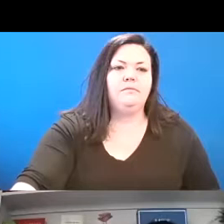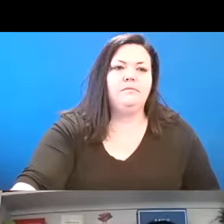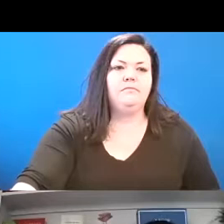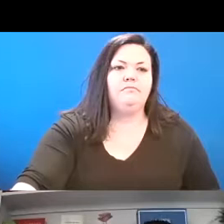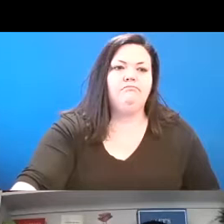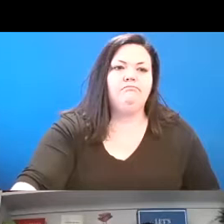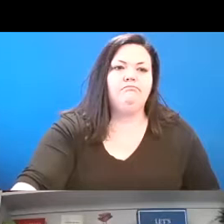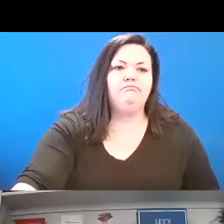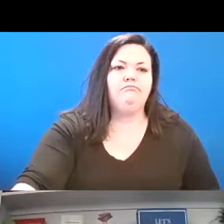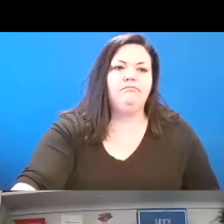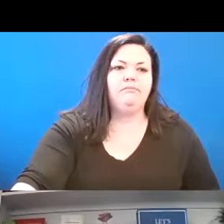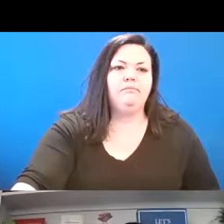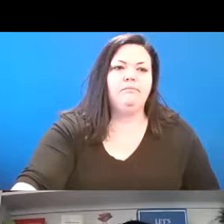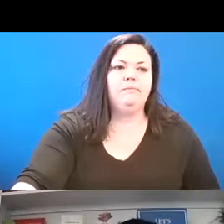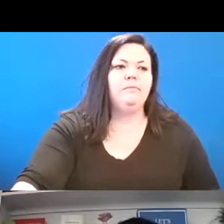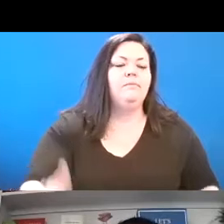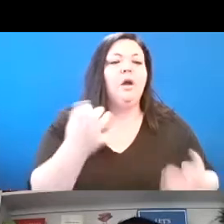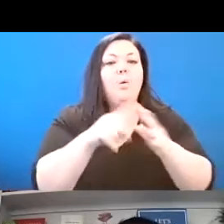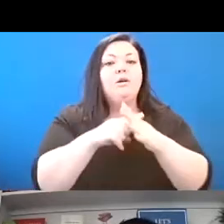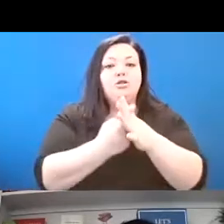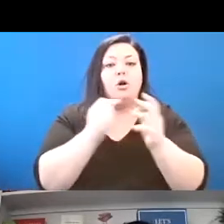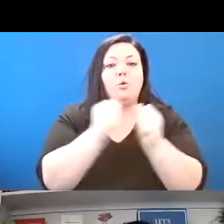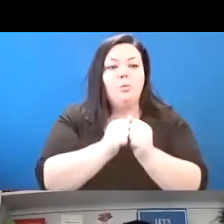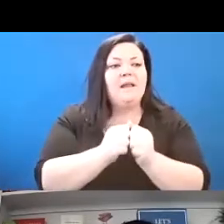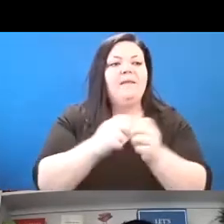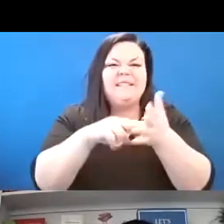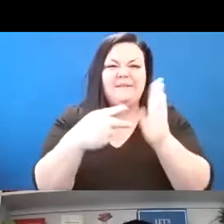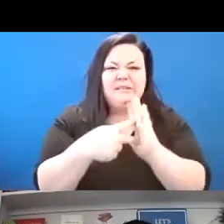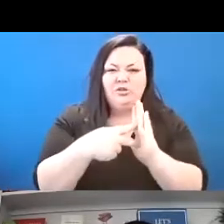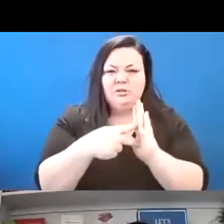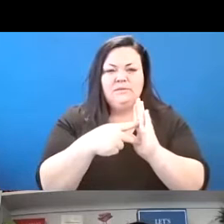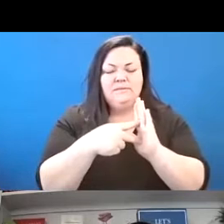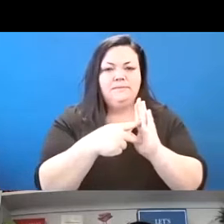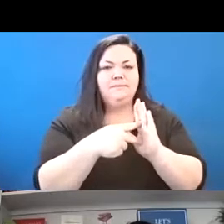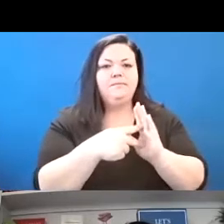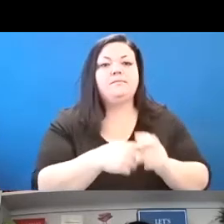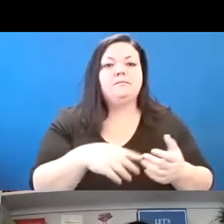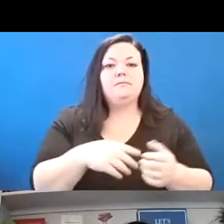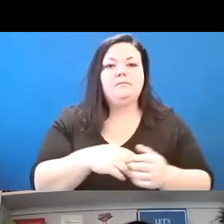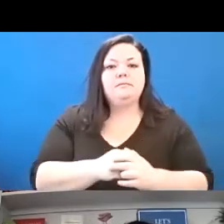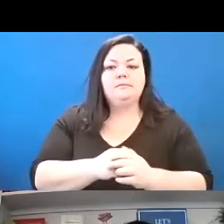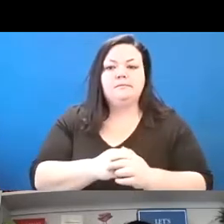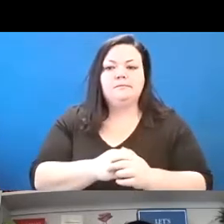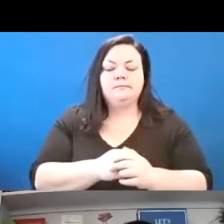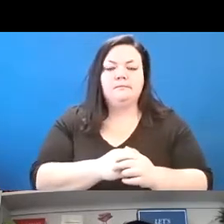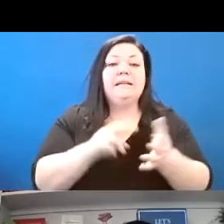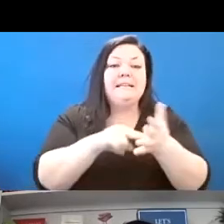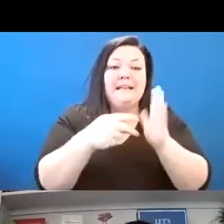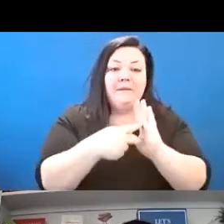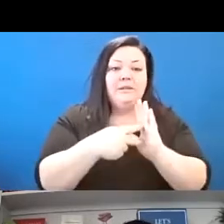so i want to start out with some definitions so the art um the definition of a frastic writing